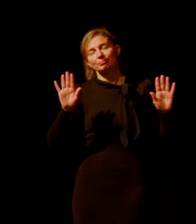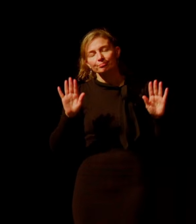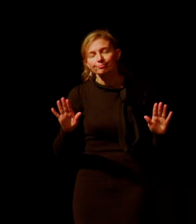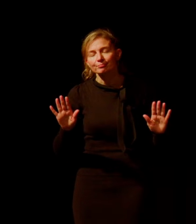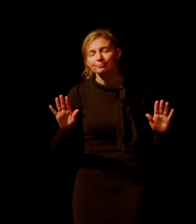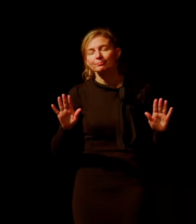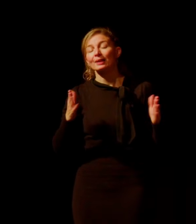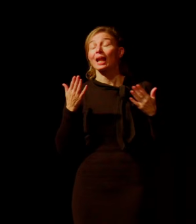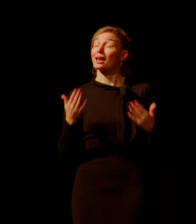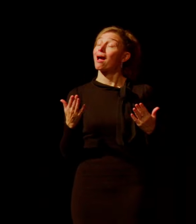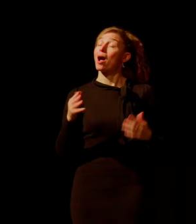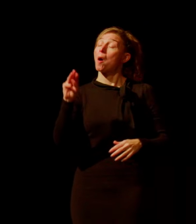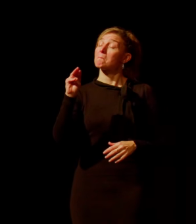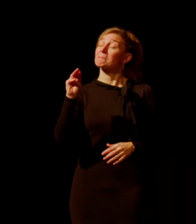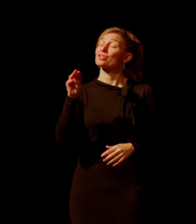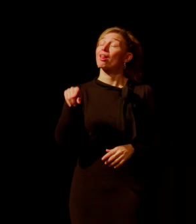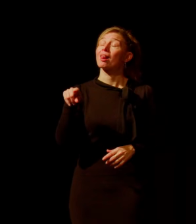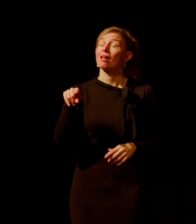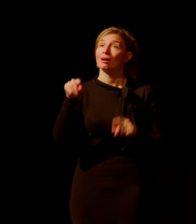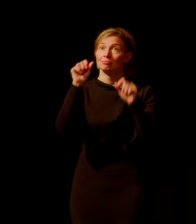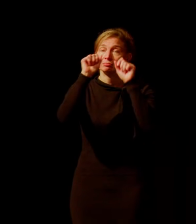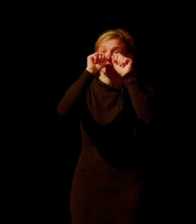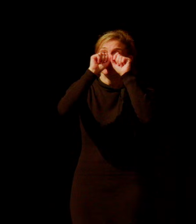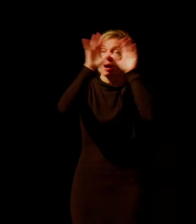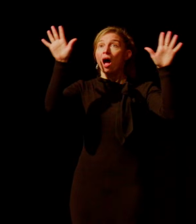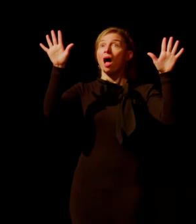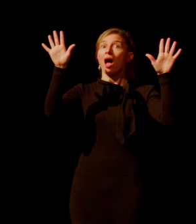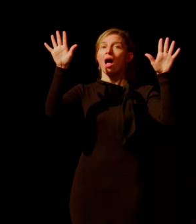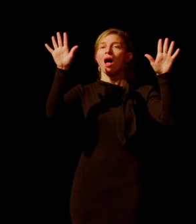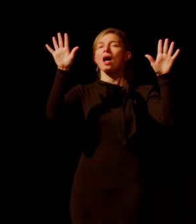with something much more difficult to address than the snoring,